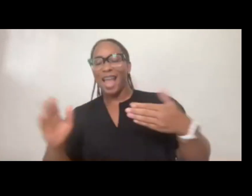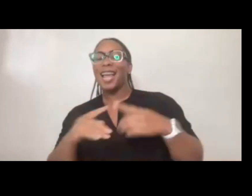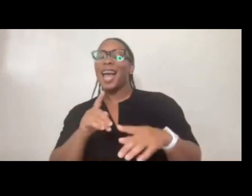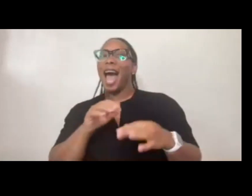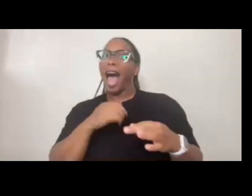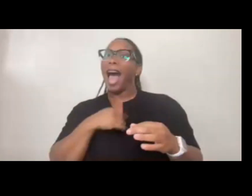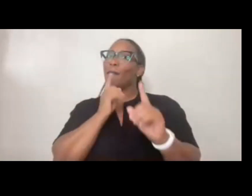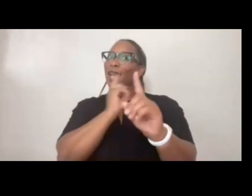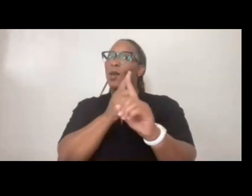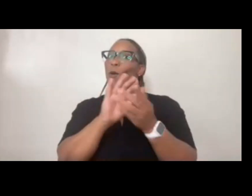Person so.